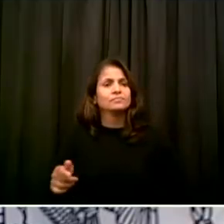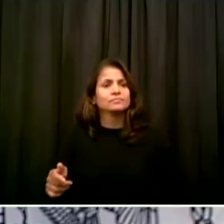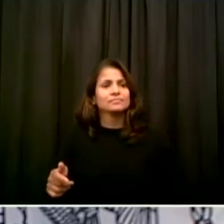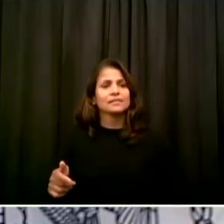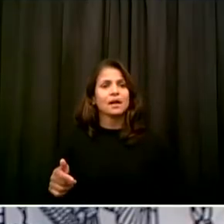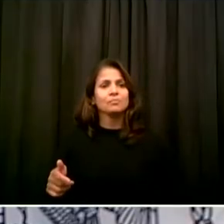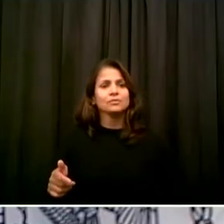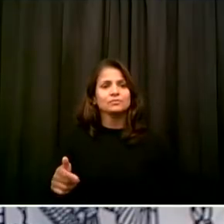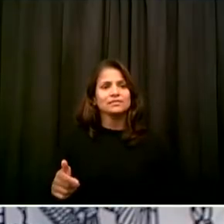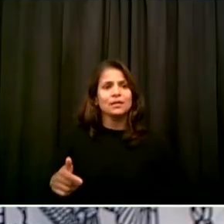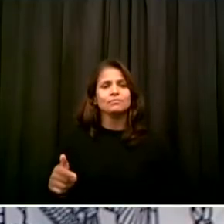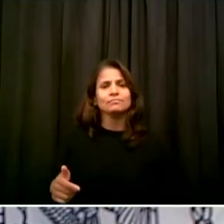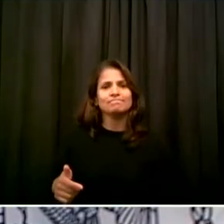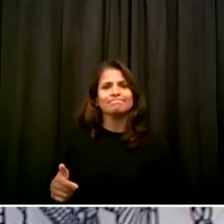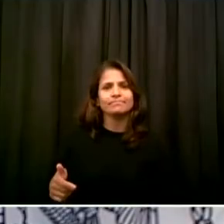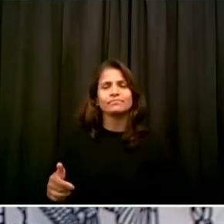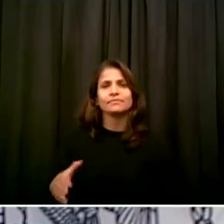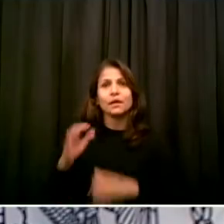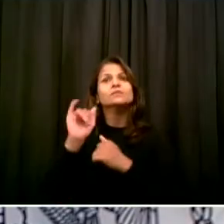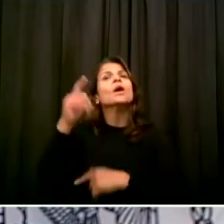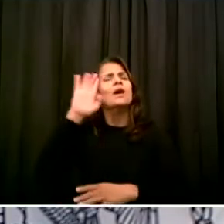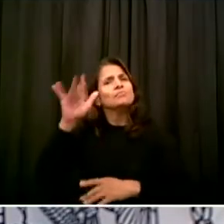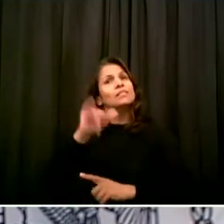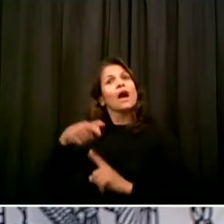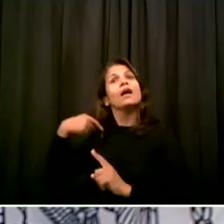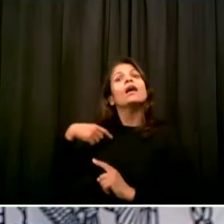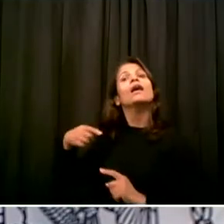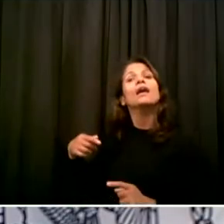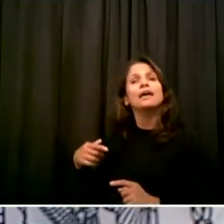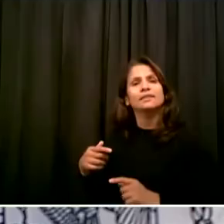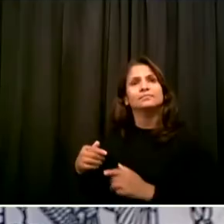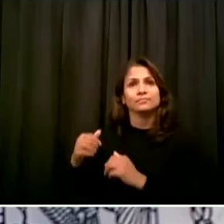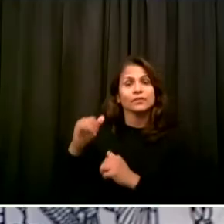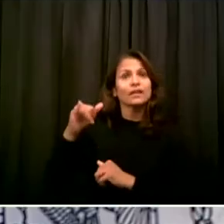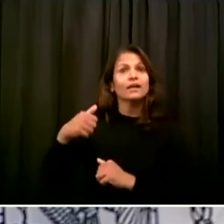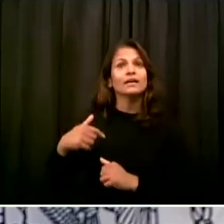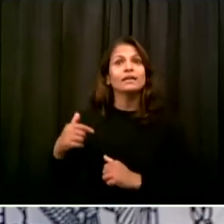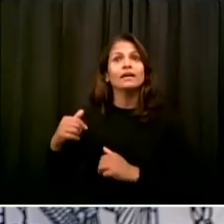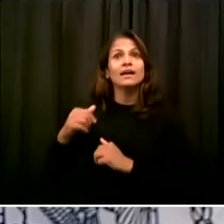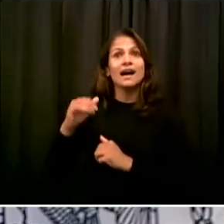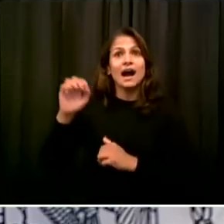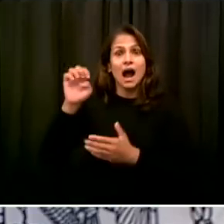'ITSO NTE NW . PRINCIPLES HAVE USED OUTDOOR LEARNING IHPAST